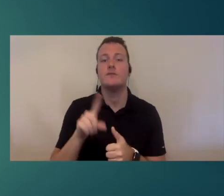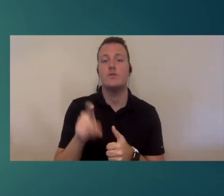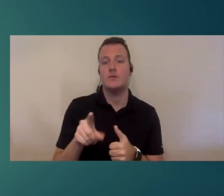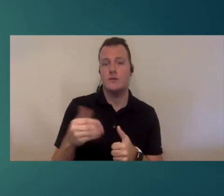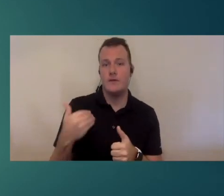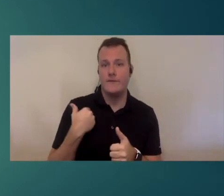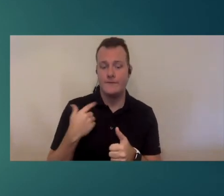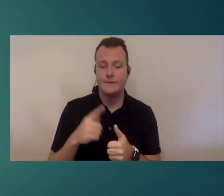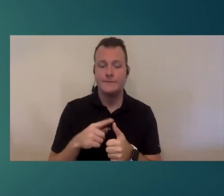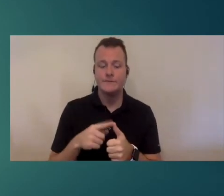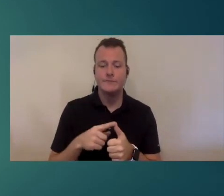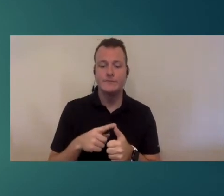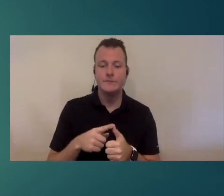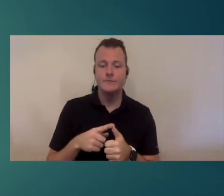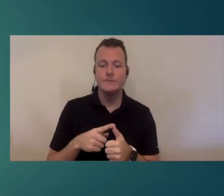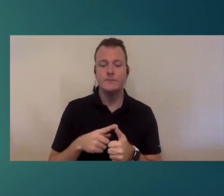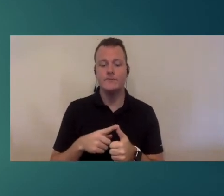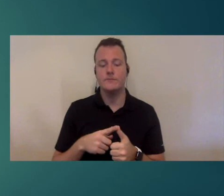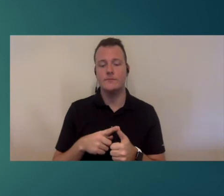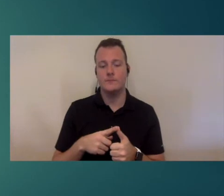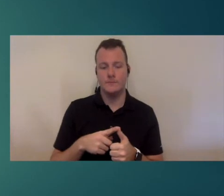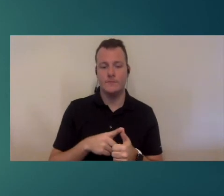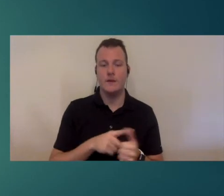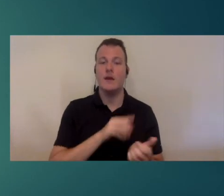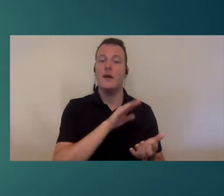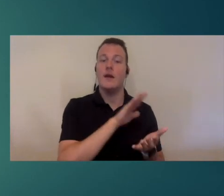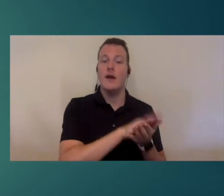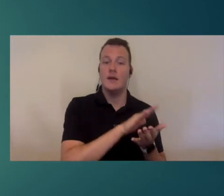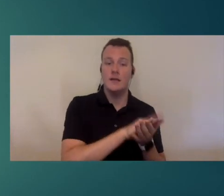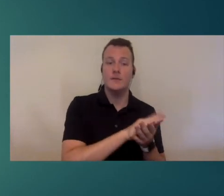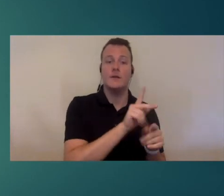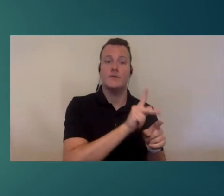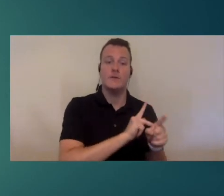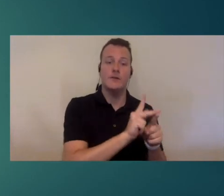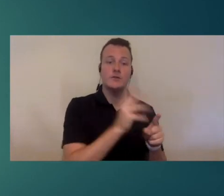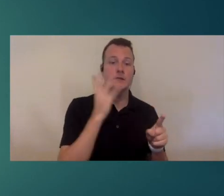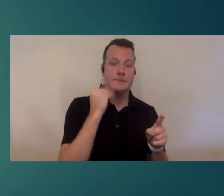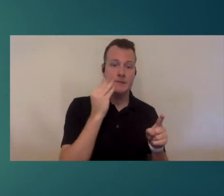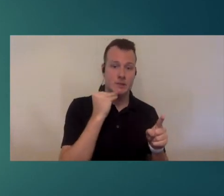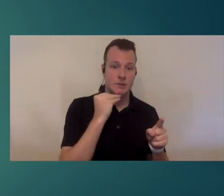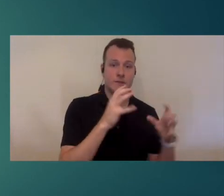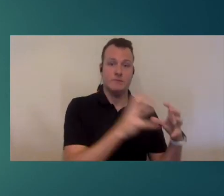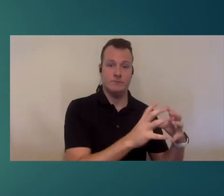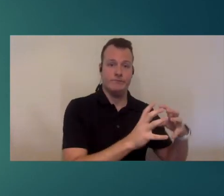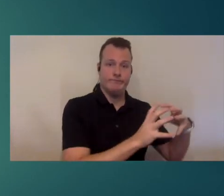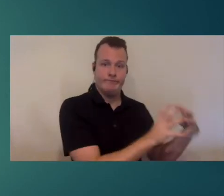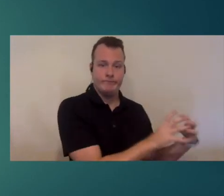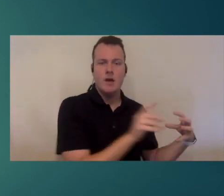question that I have is: beyond academic and professional experience, what types